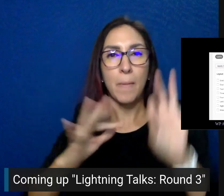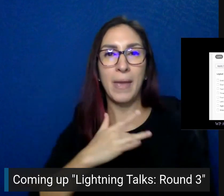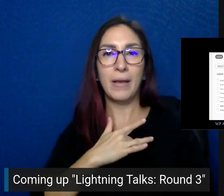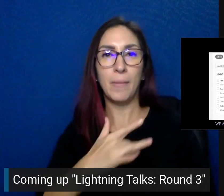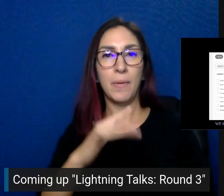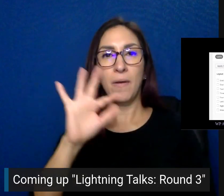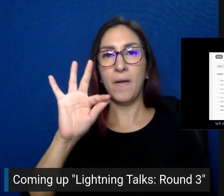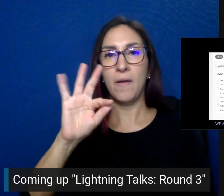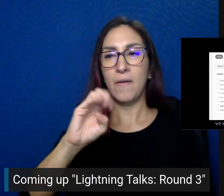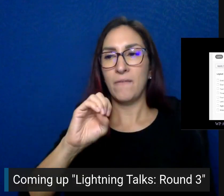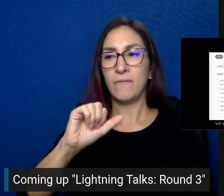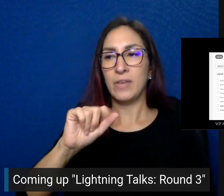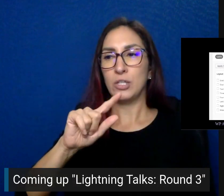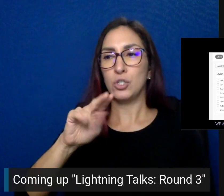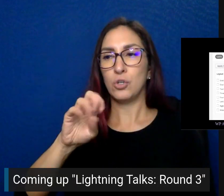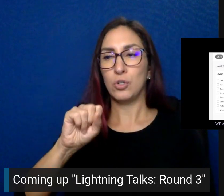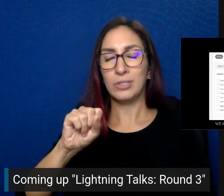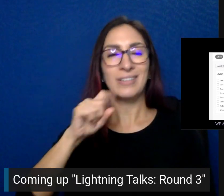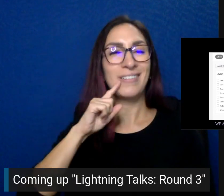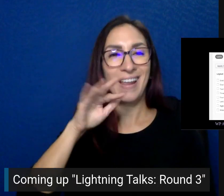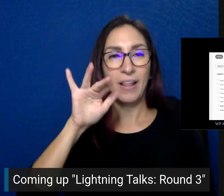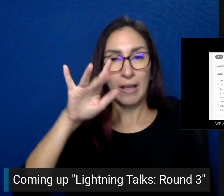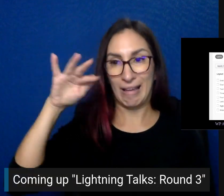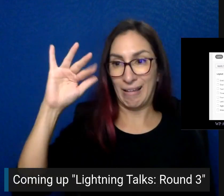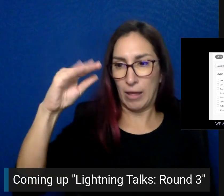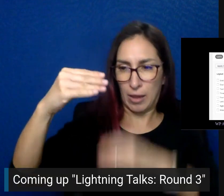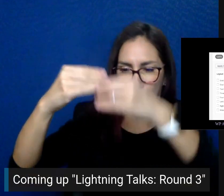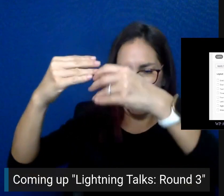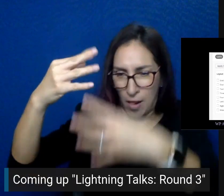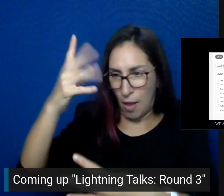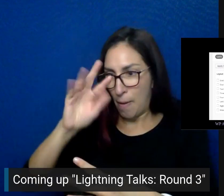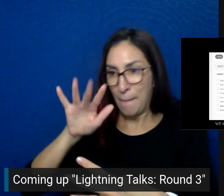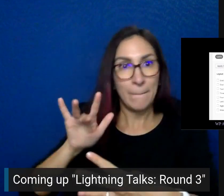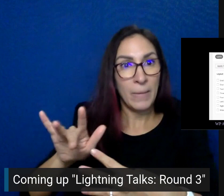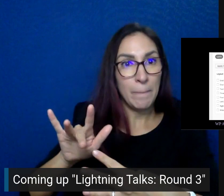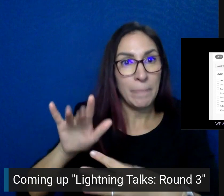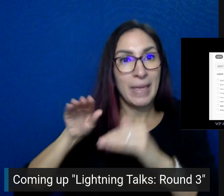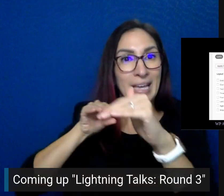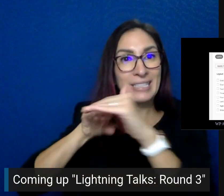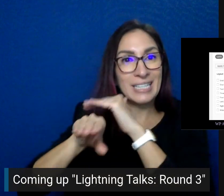and select accessibility ready. When you search through those filters,